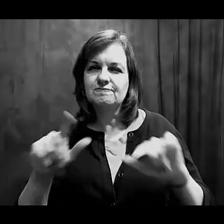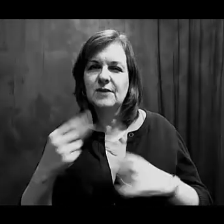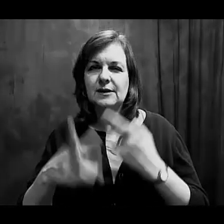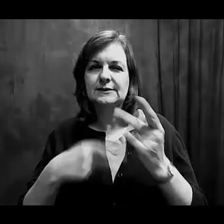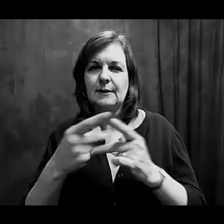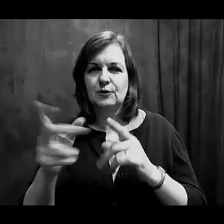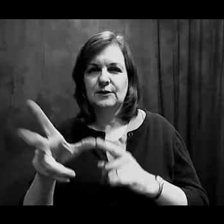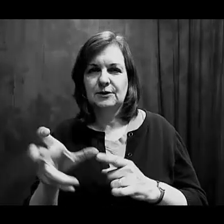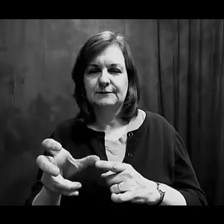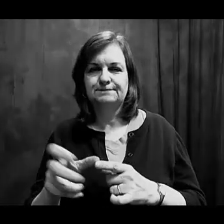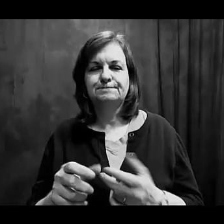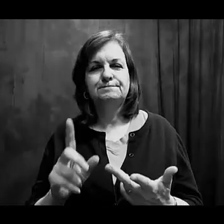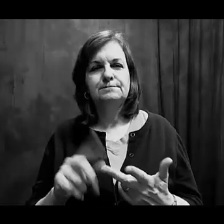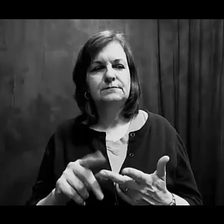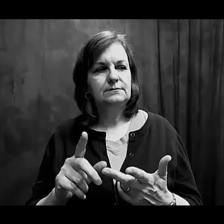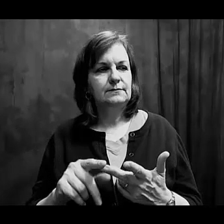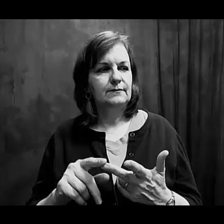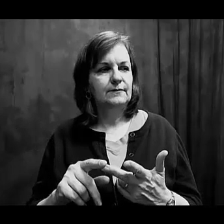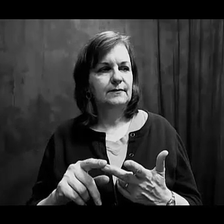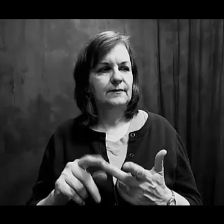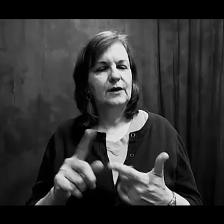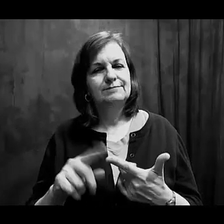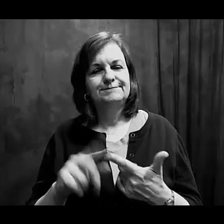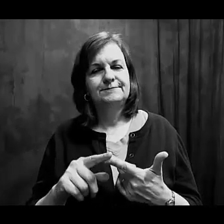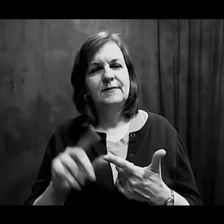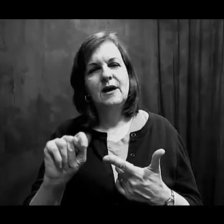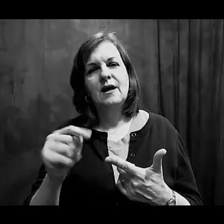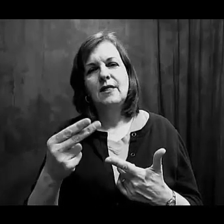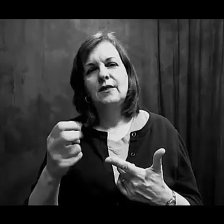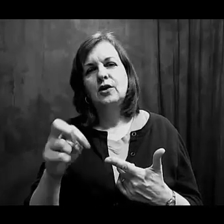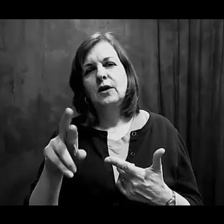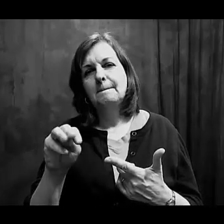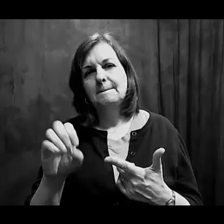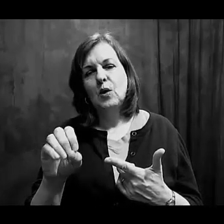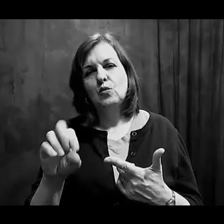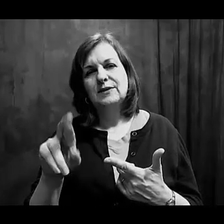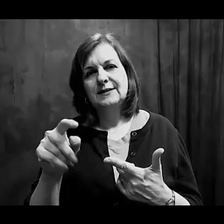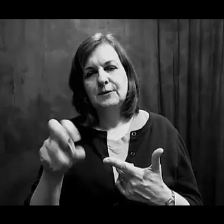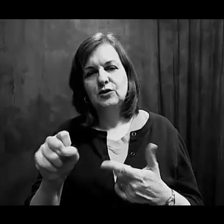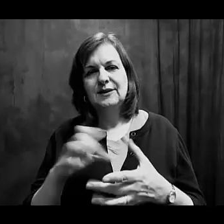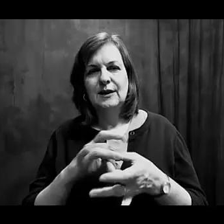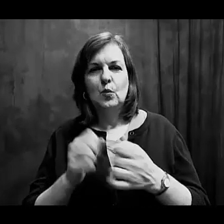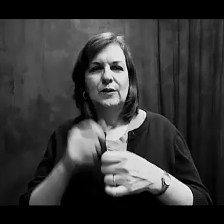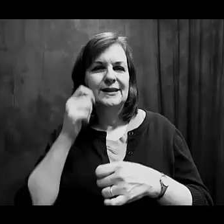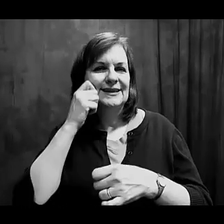thermoreceptors of course are typically associated with your skin and your hypothalamus